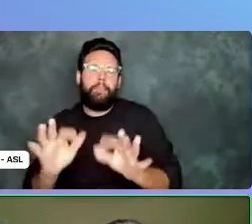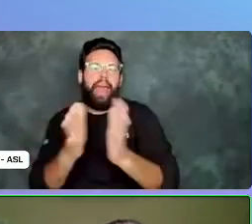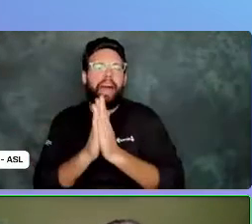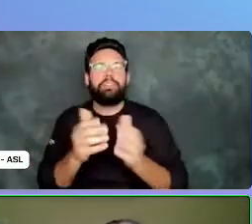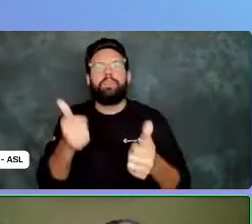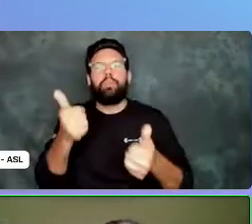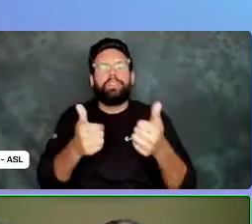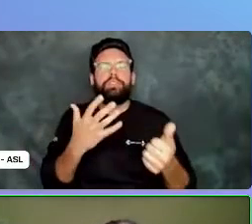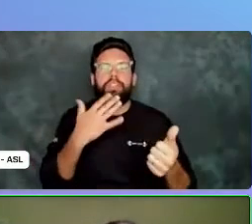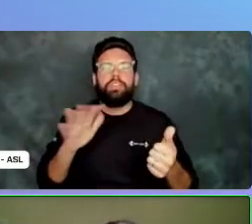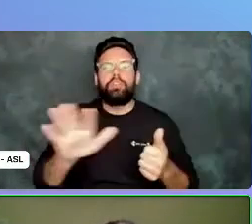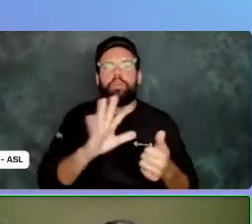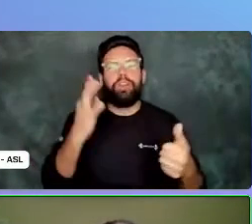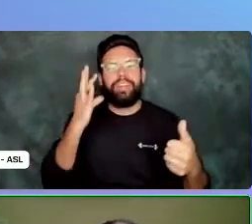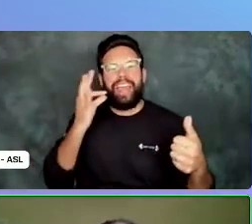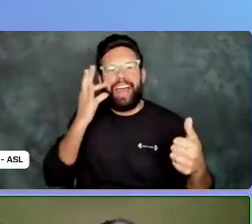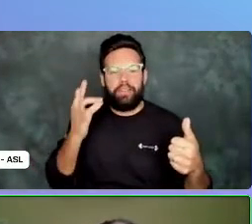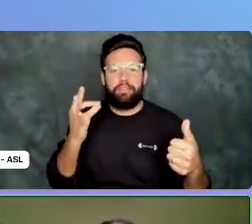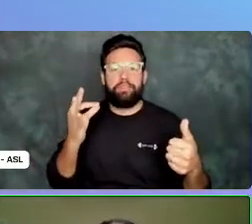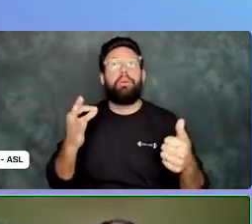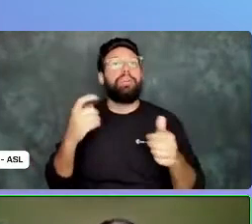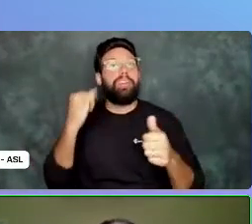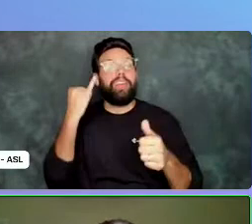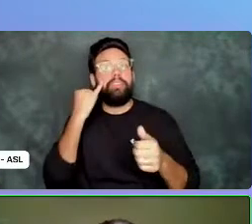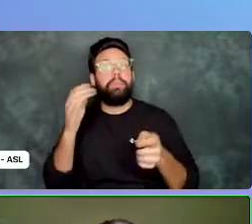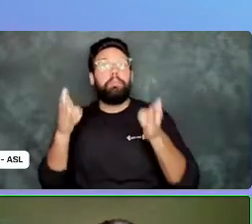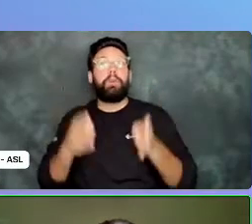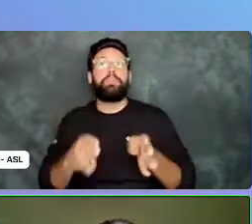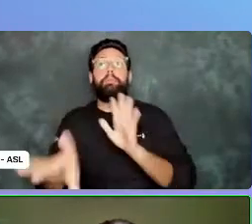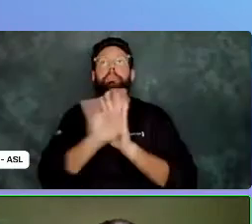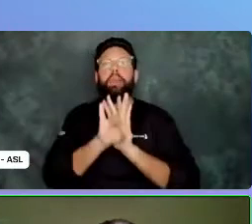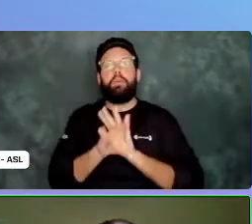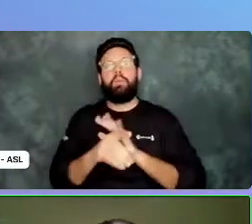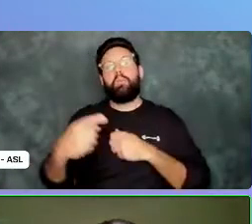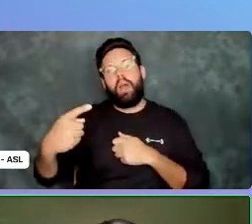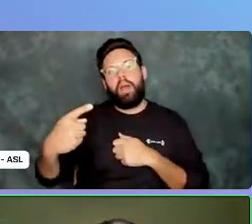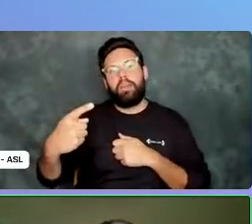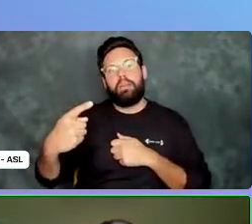highlighted for cats markings, and being a solid color cat is one of the options that you